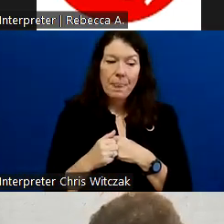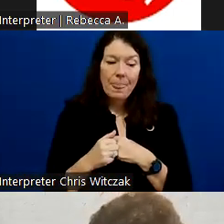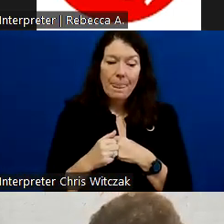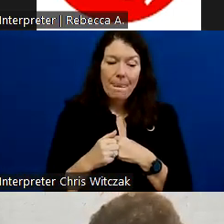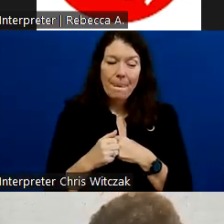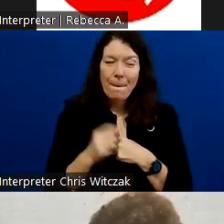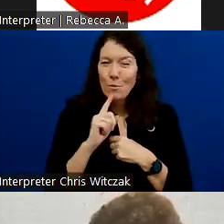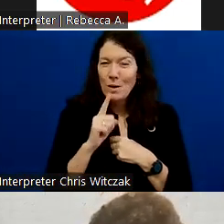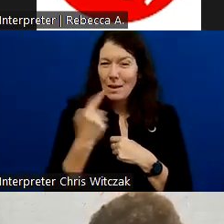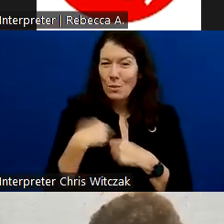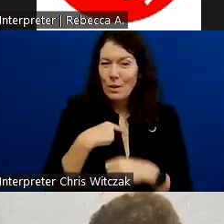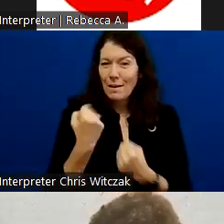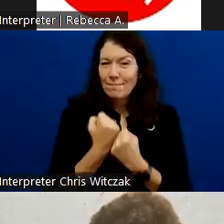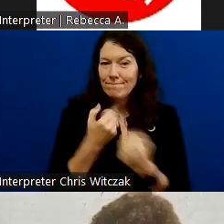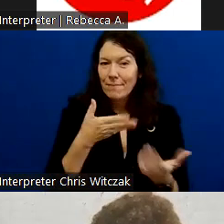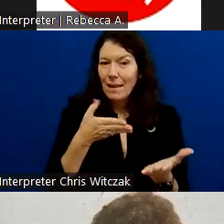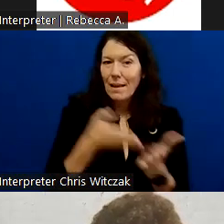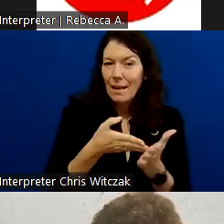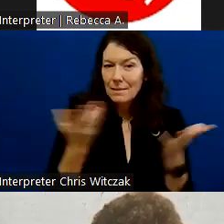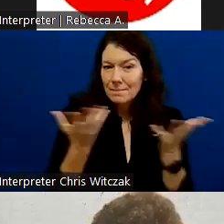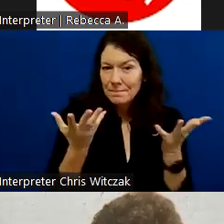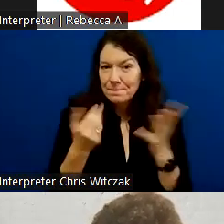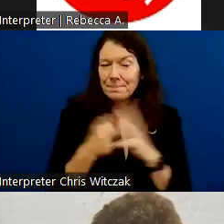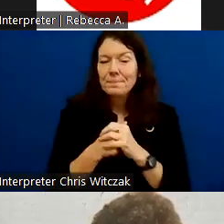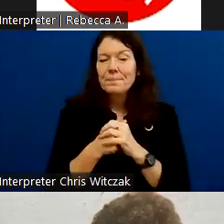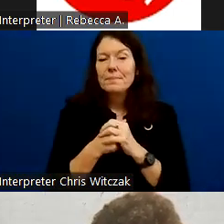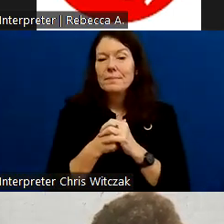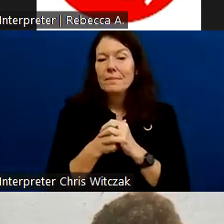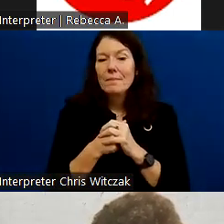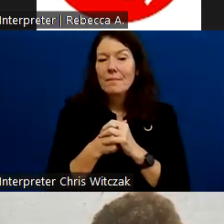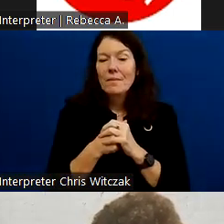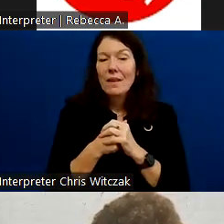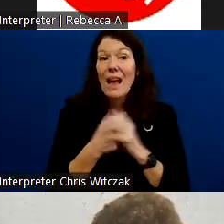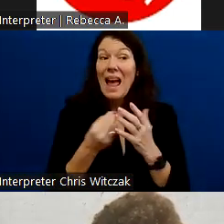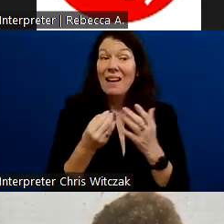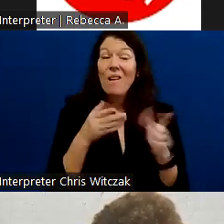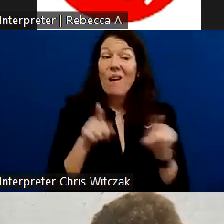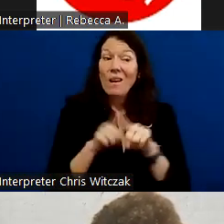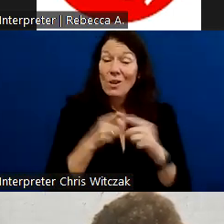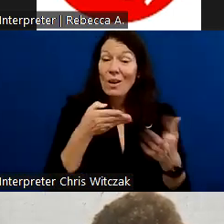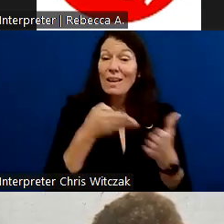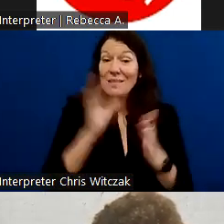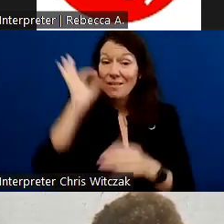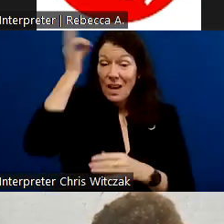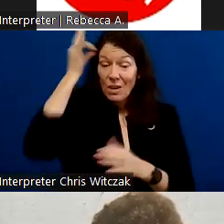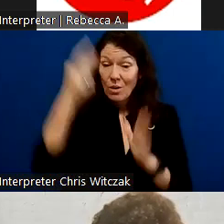Advocate against and actually would go against Federal Regulations is if a program is screening